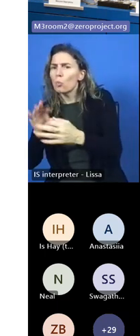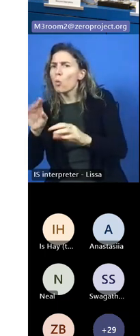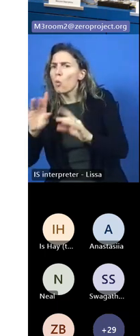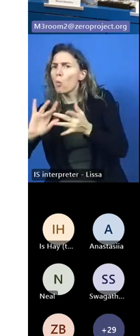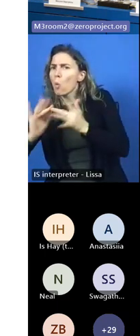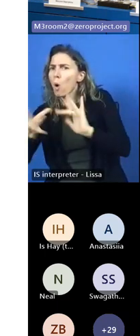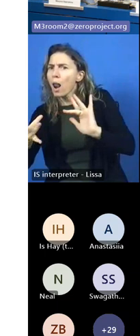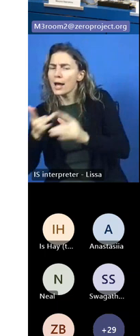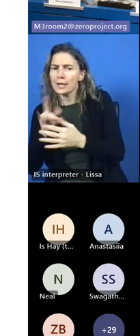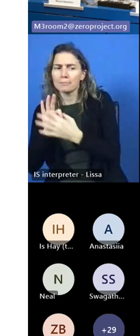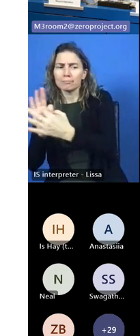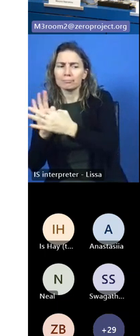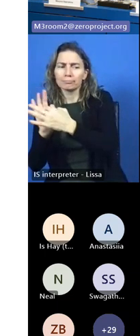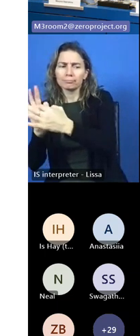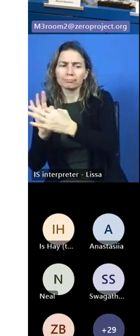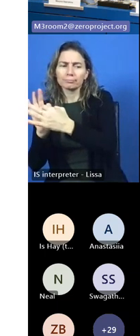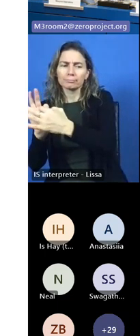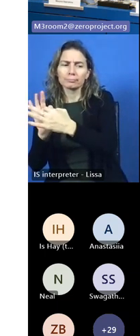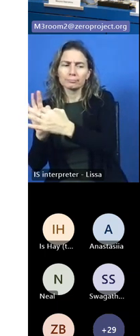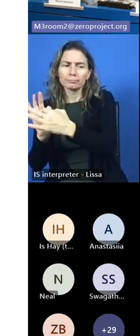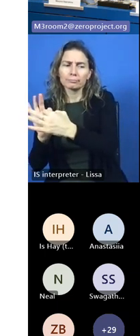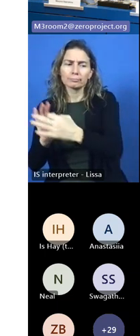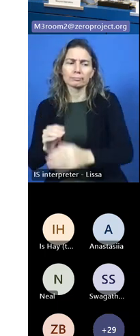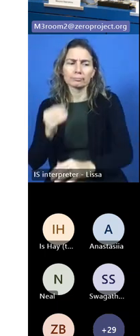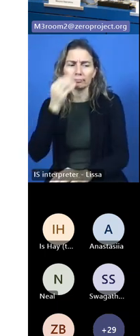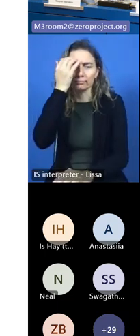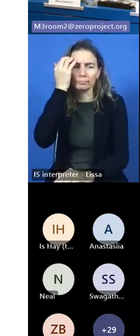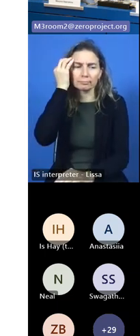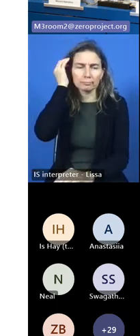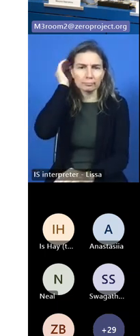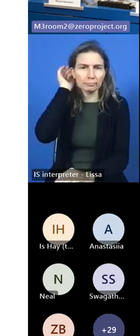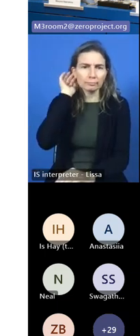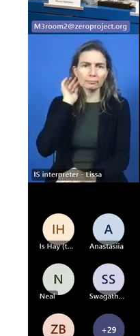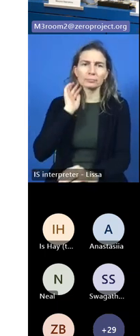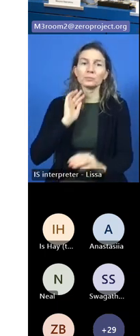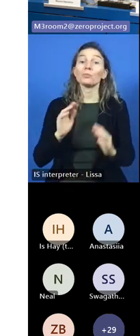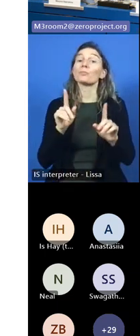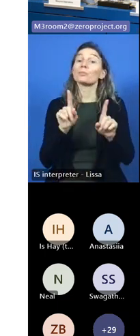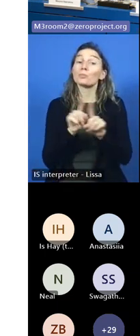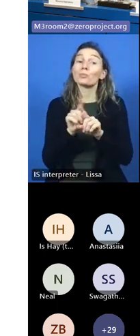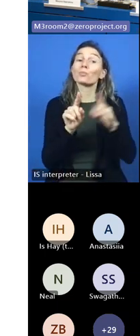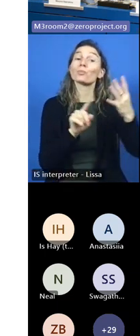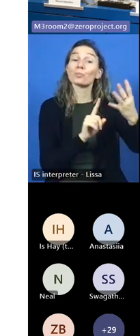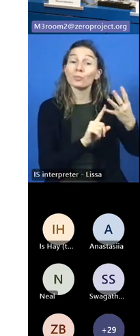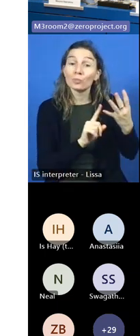young people are ready to take short-term courses to get new skills, we conducted a survey,